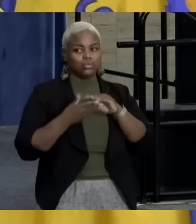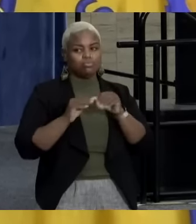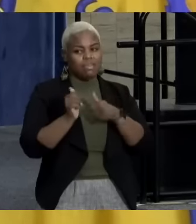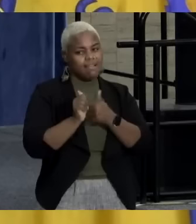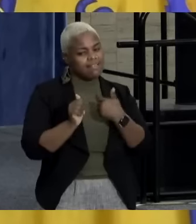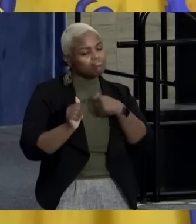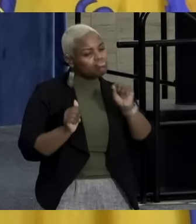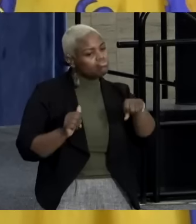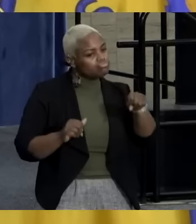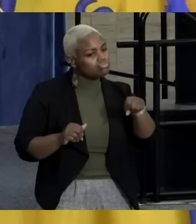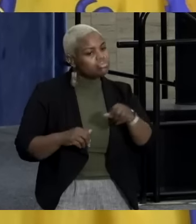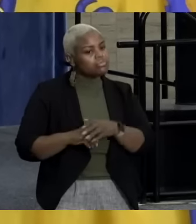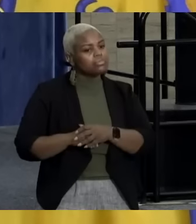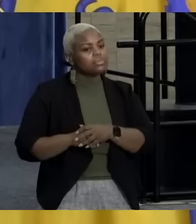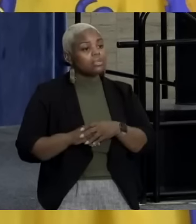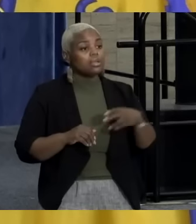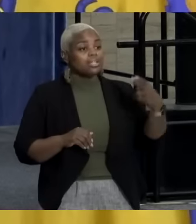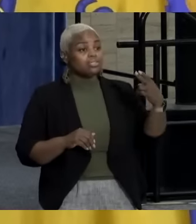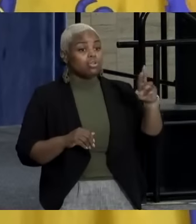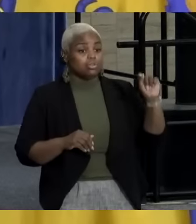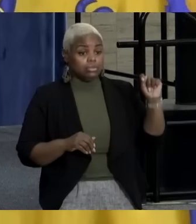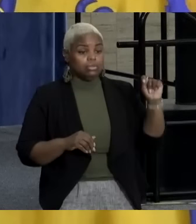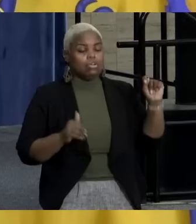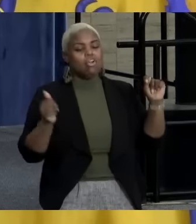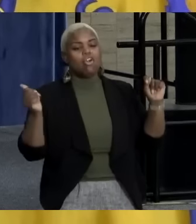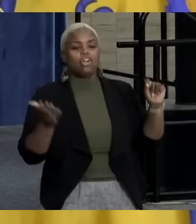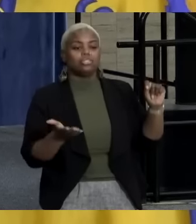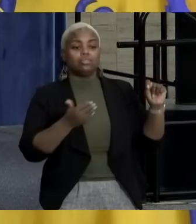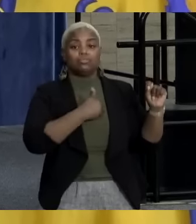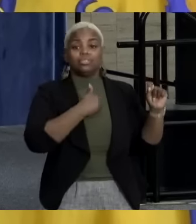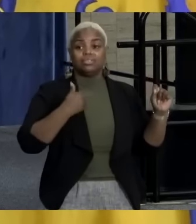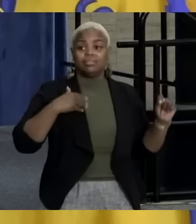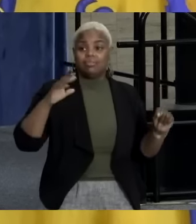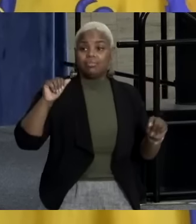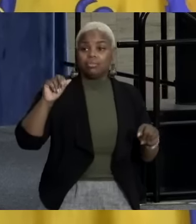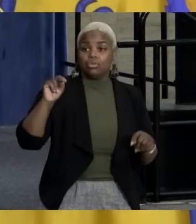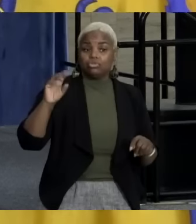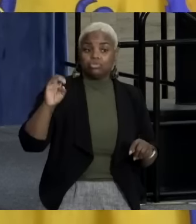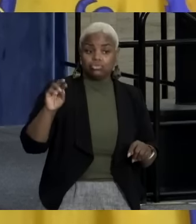hormone replacement therapy causes breast cancer was released to the media before the scientific